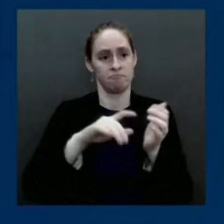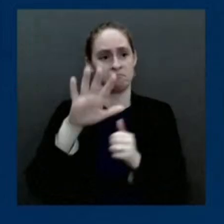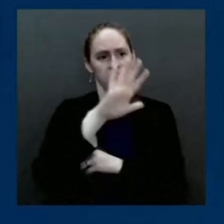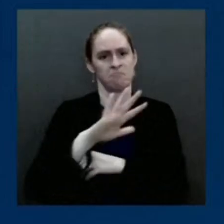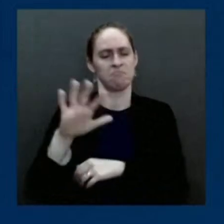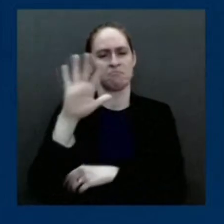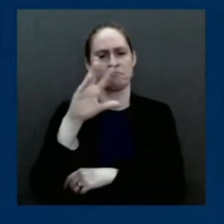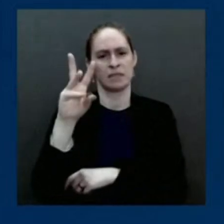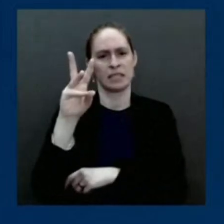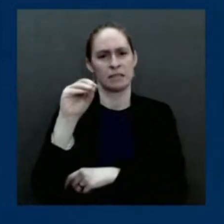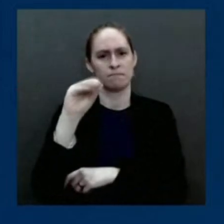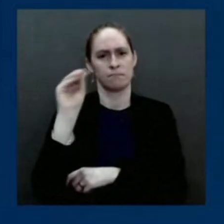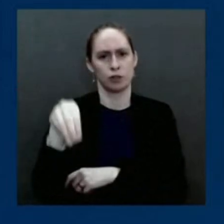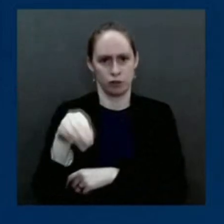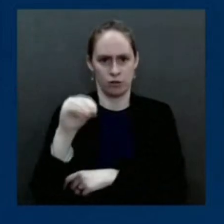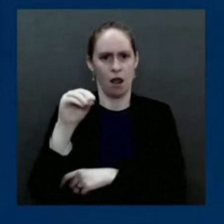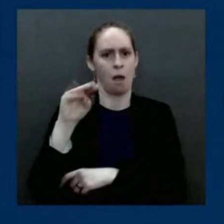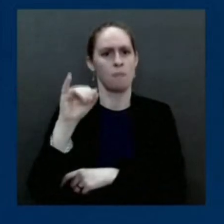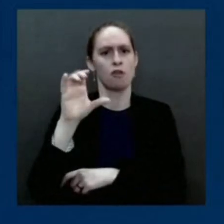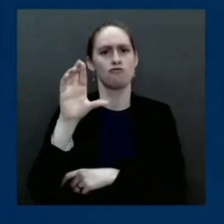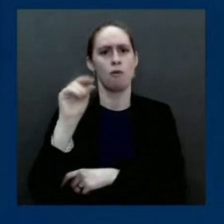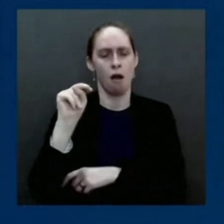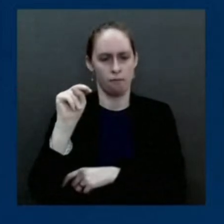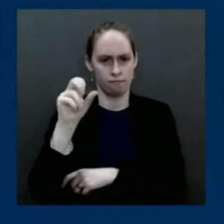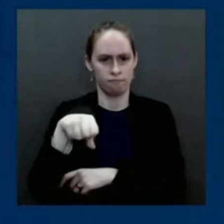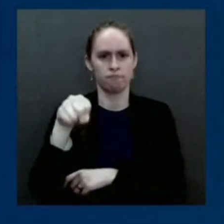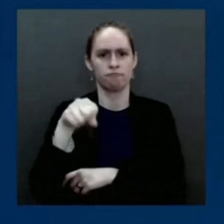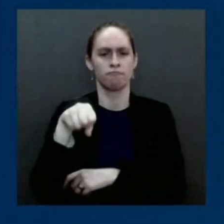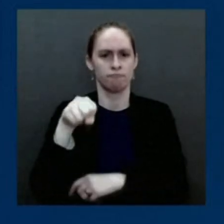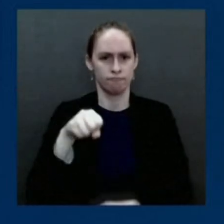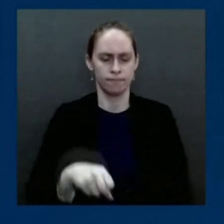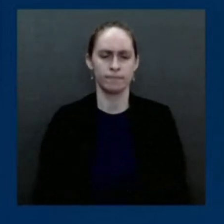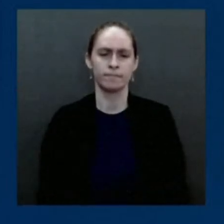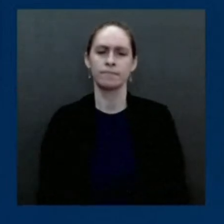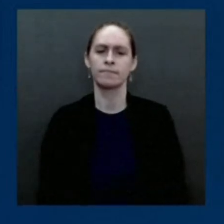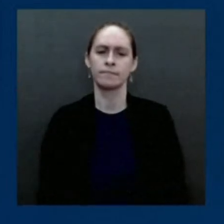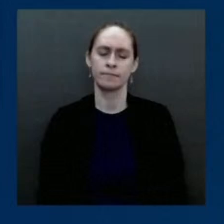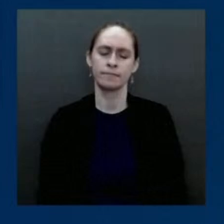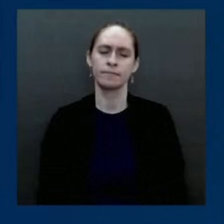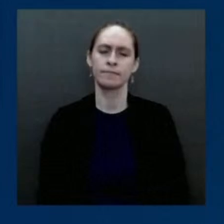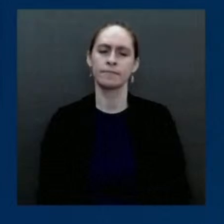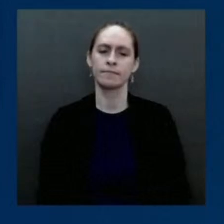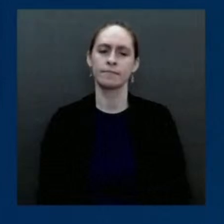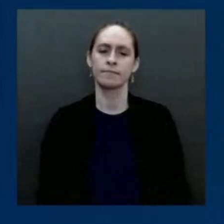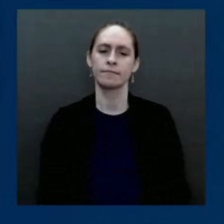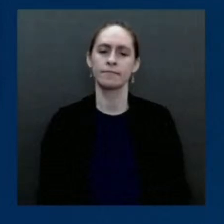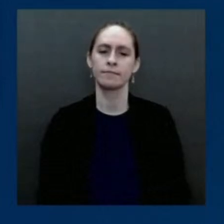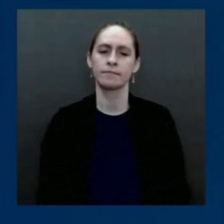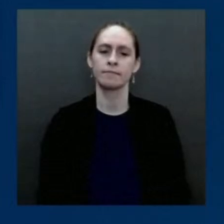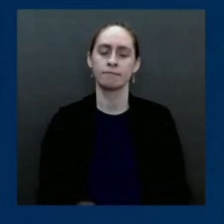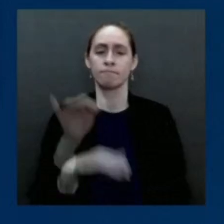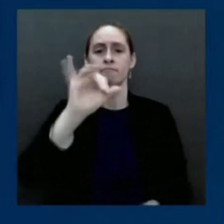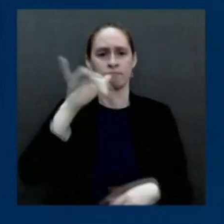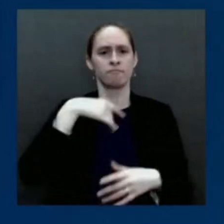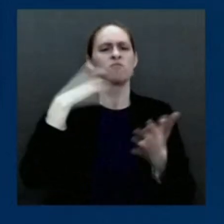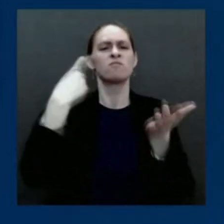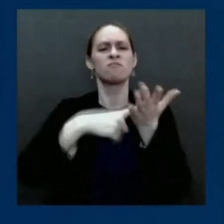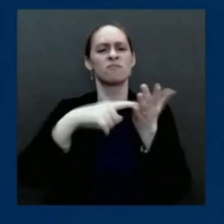ADMISSION ALONE WITH OMICRON WAS 40% OF THAT FOR DELTA.